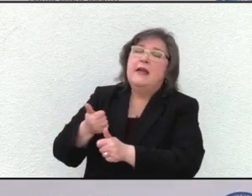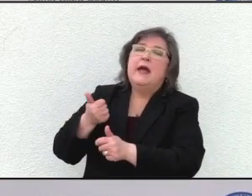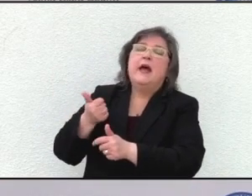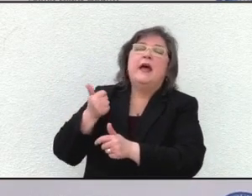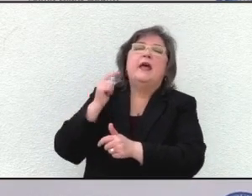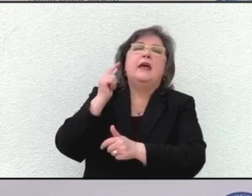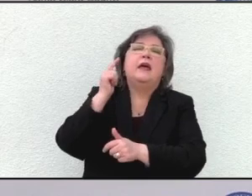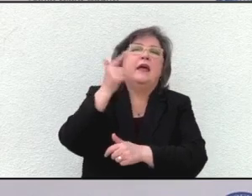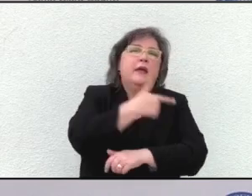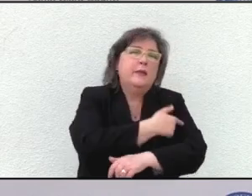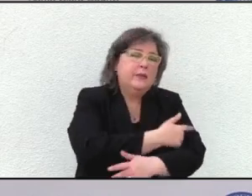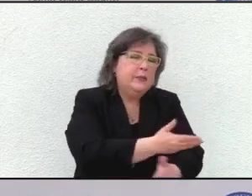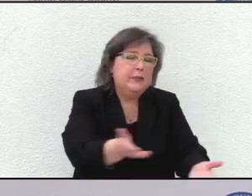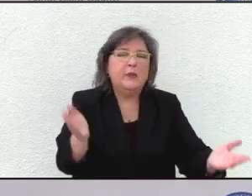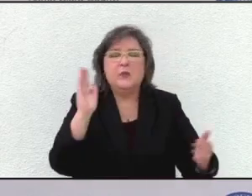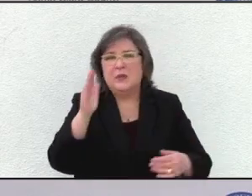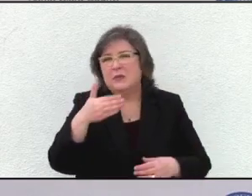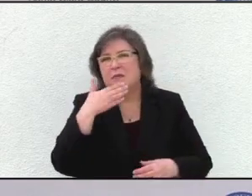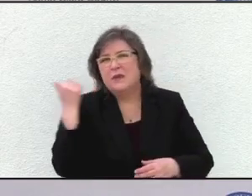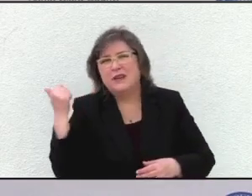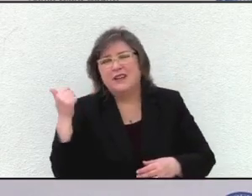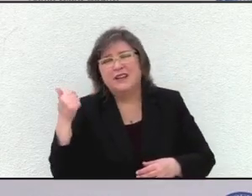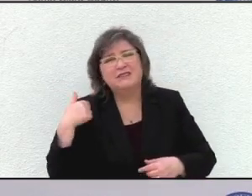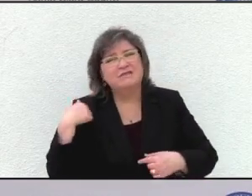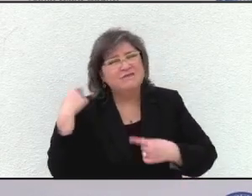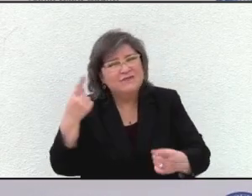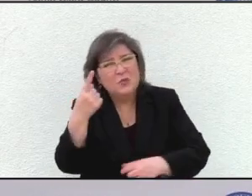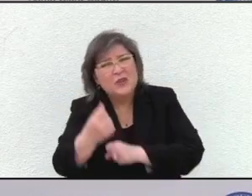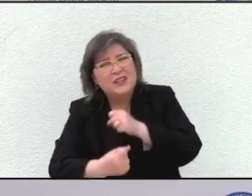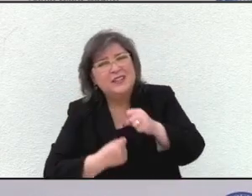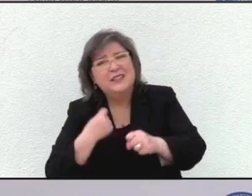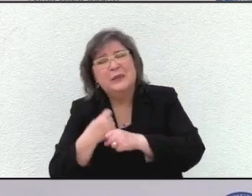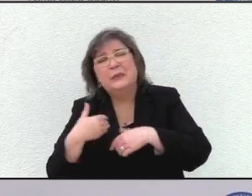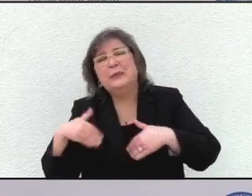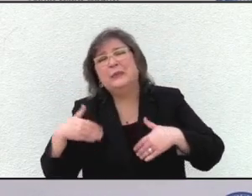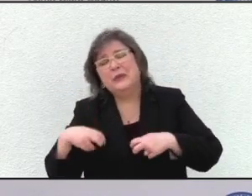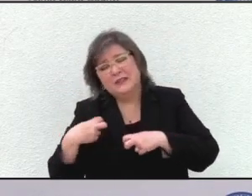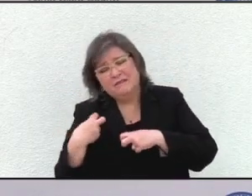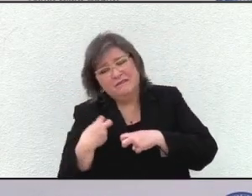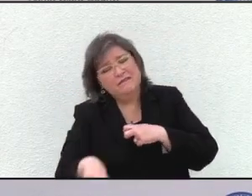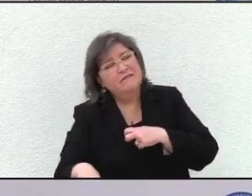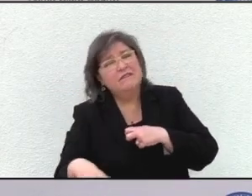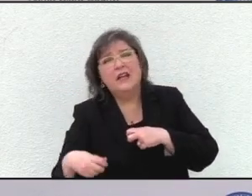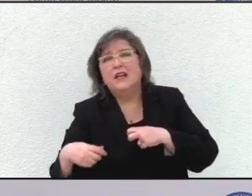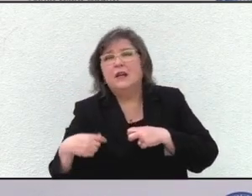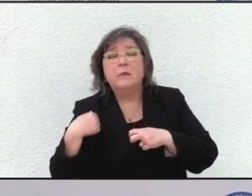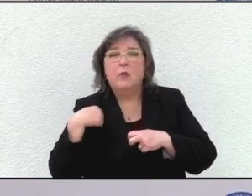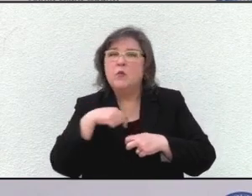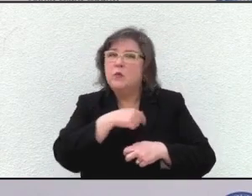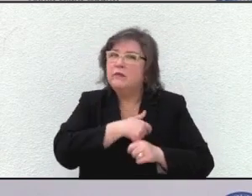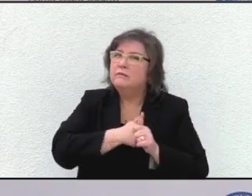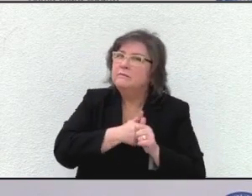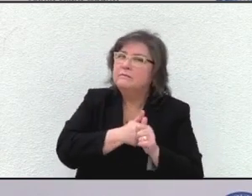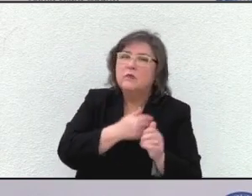health of everyone living and working in our county. Our community knows what to do to